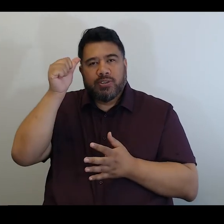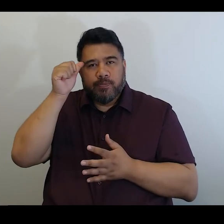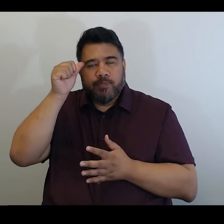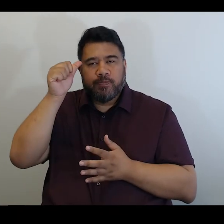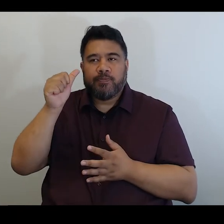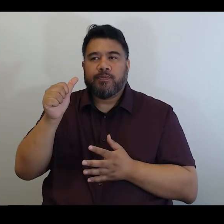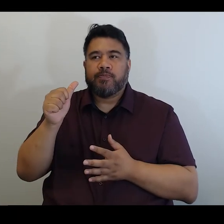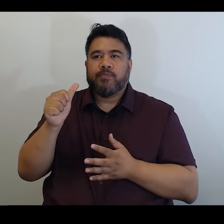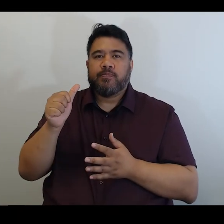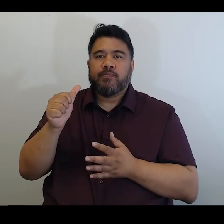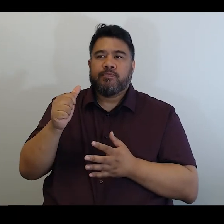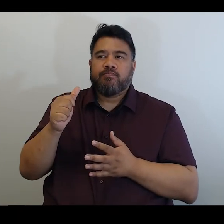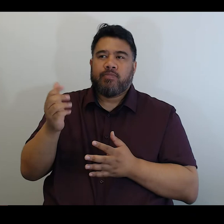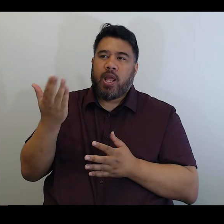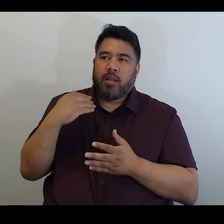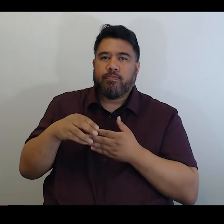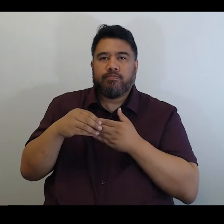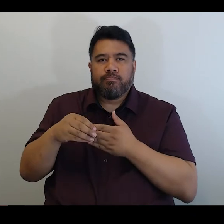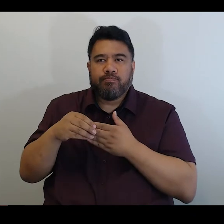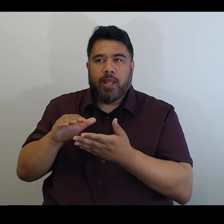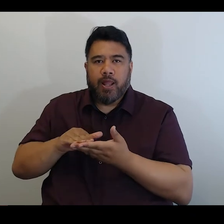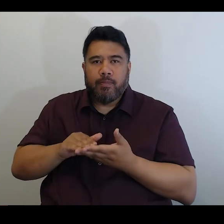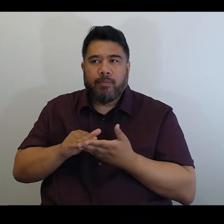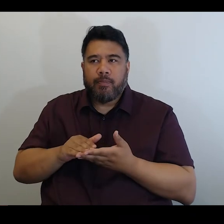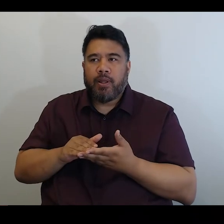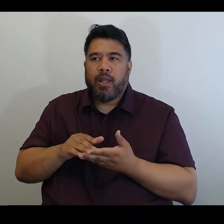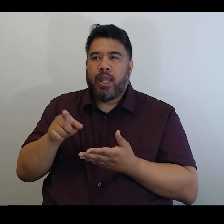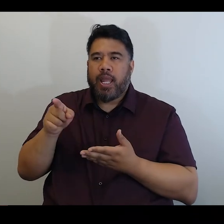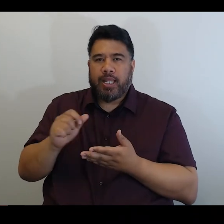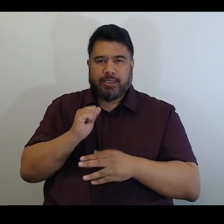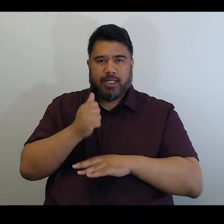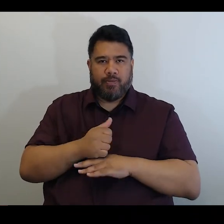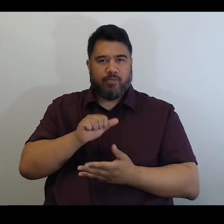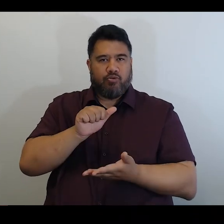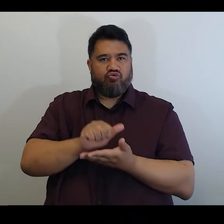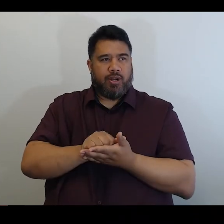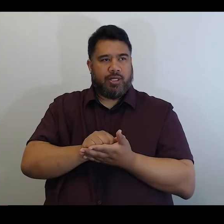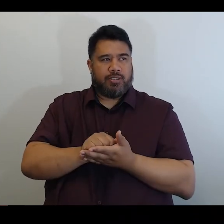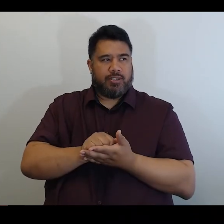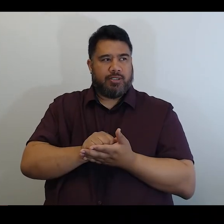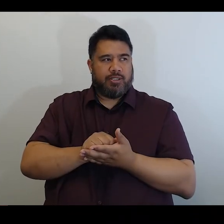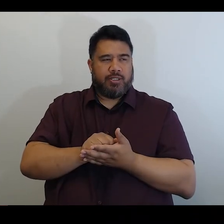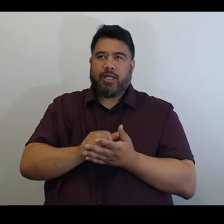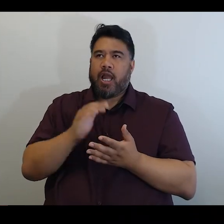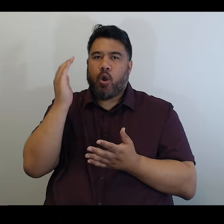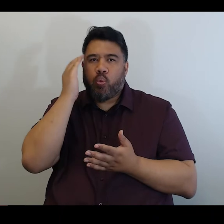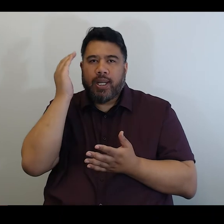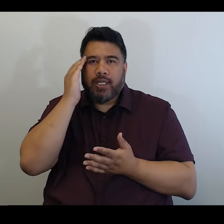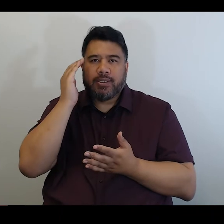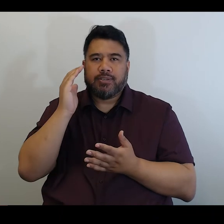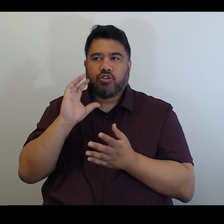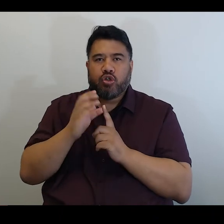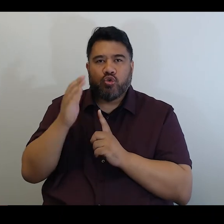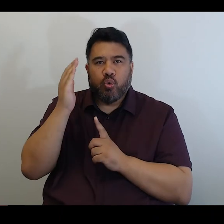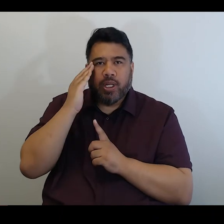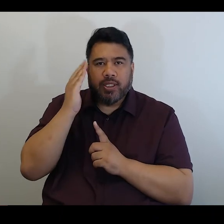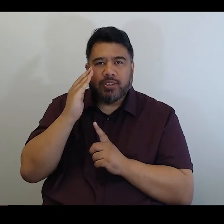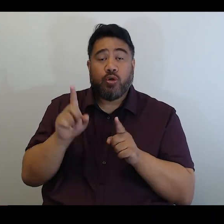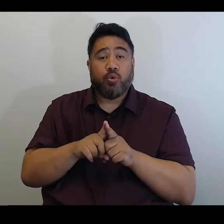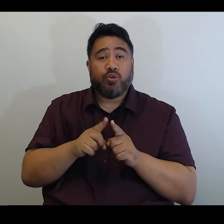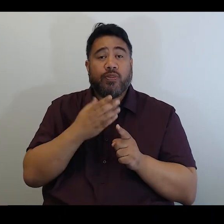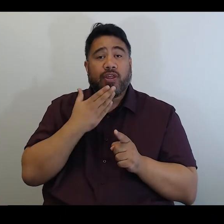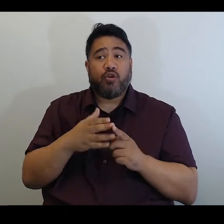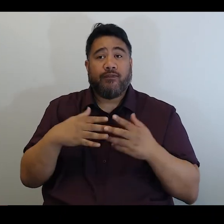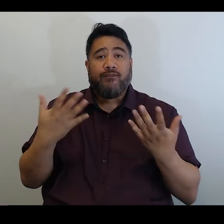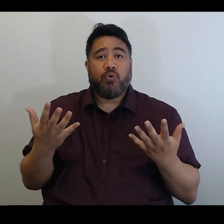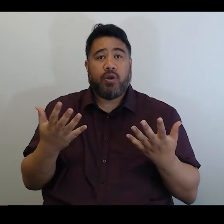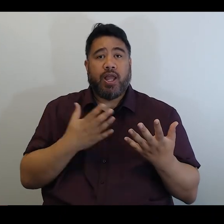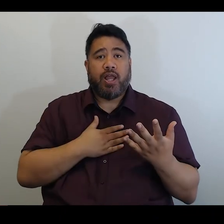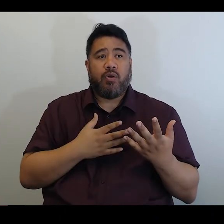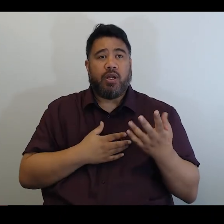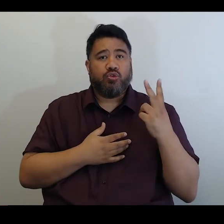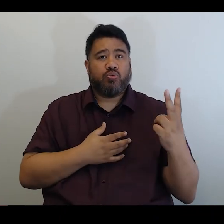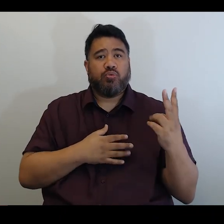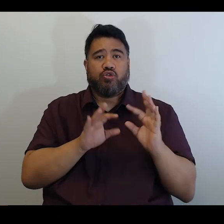and guidance and in cloaking us with the right cultural awareness, and to our interpreters so thank you and I'll hand back to you Prudence.